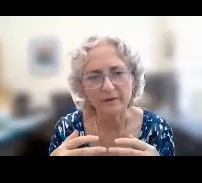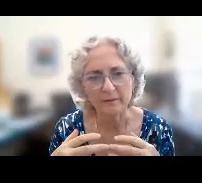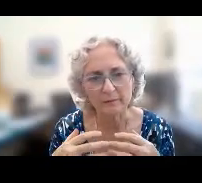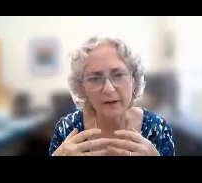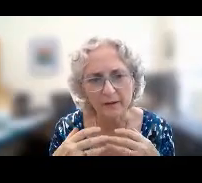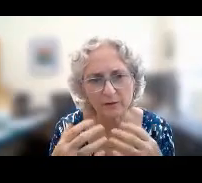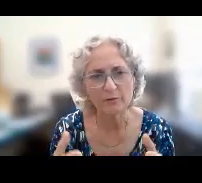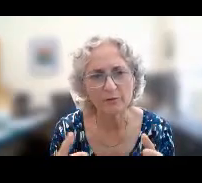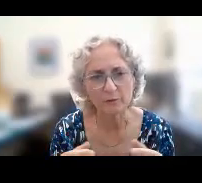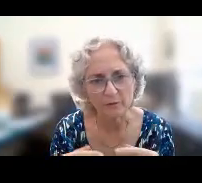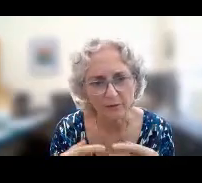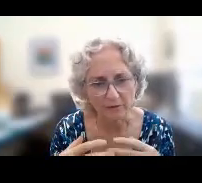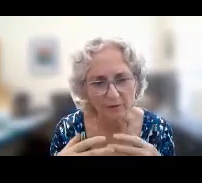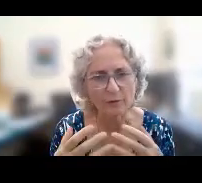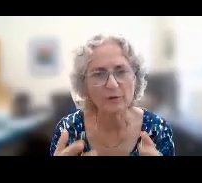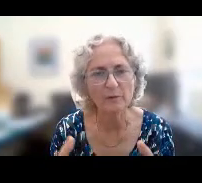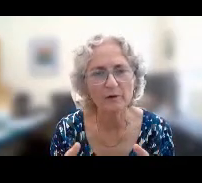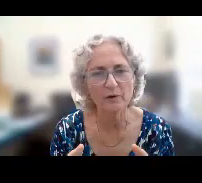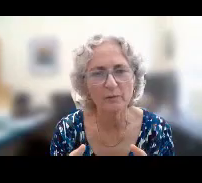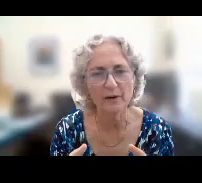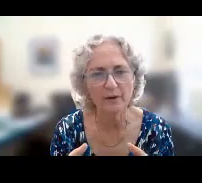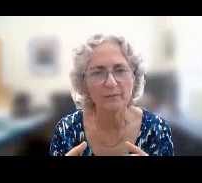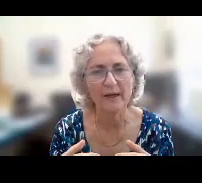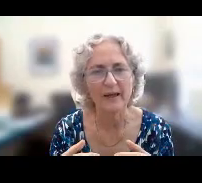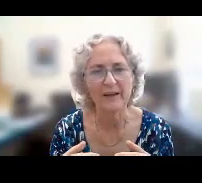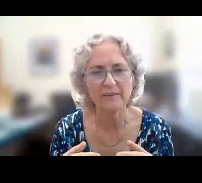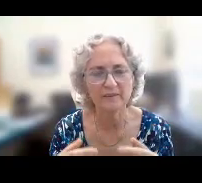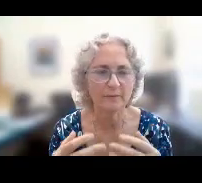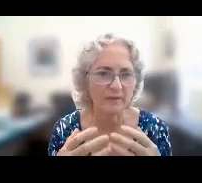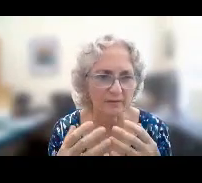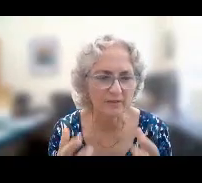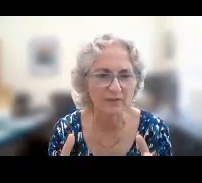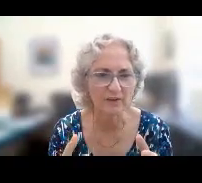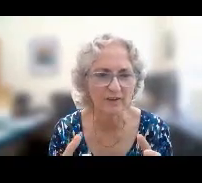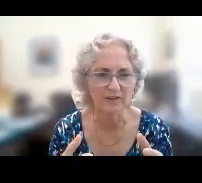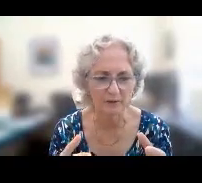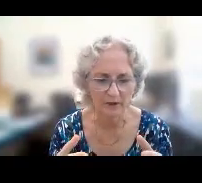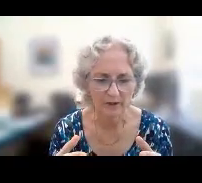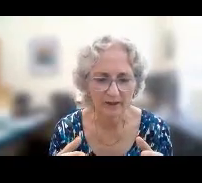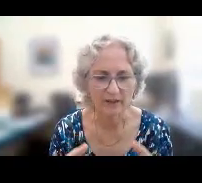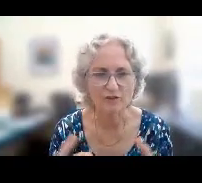But the particles, well, the soil microbiome and the vegetation are